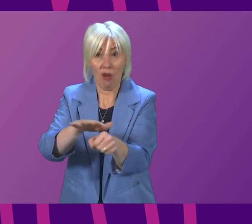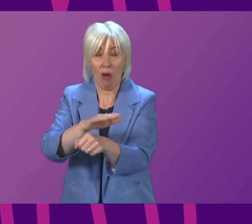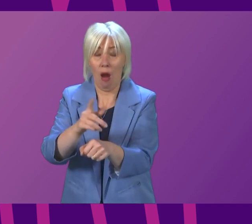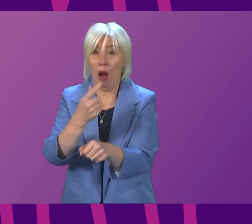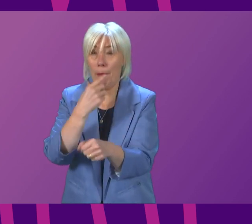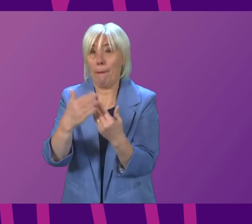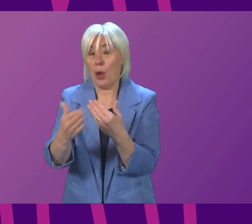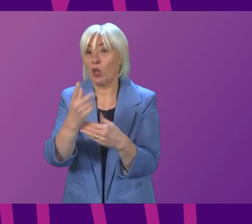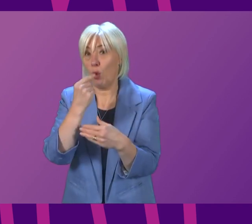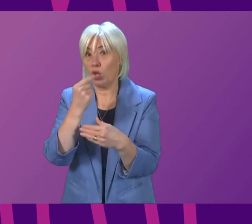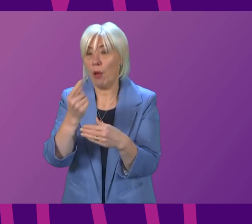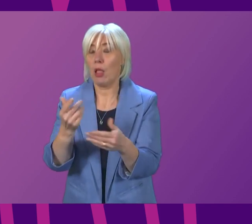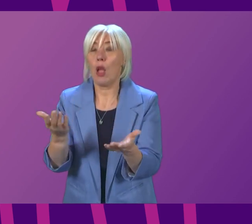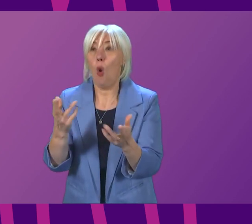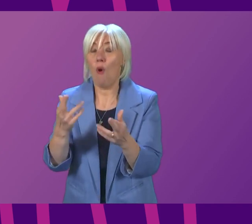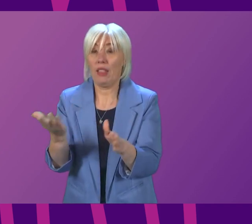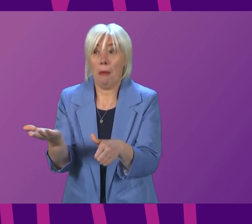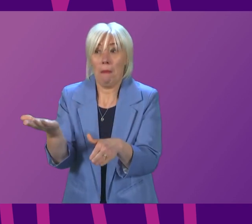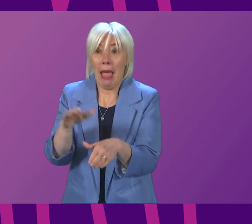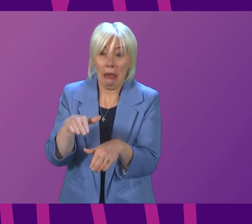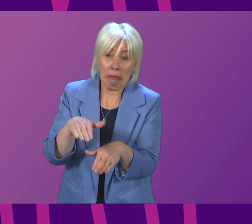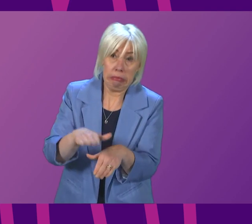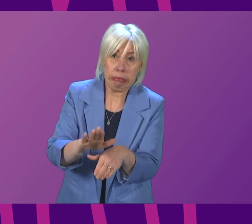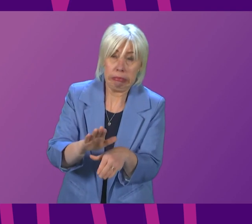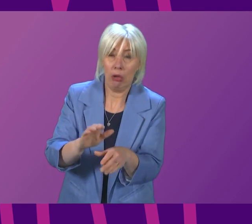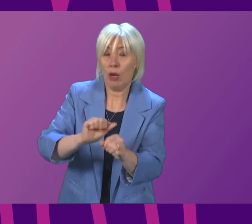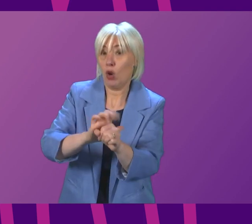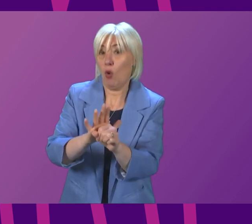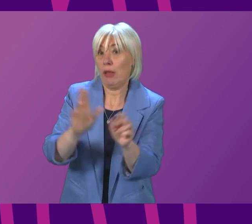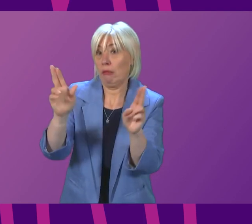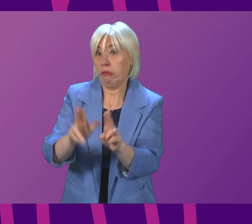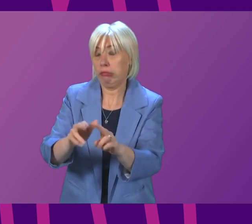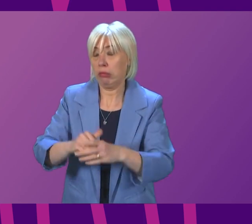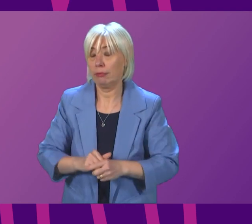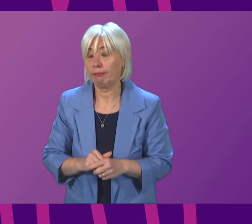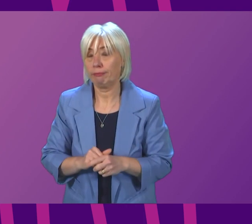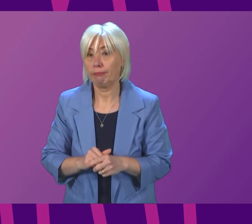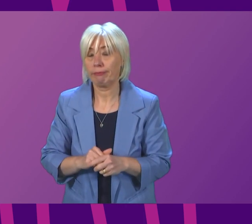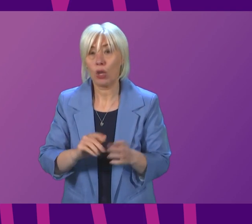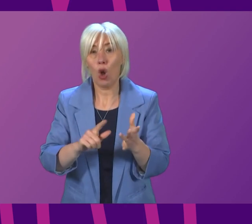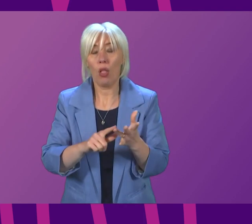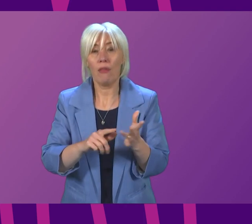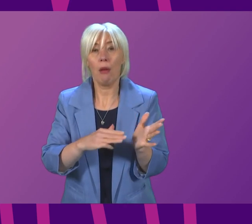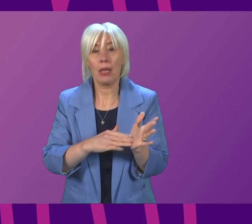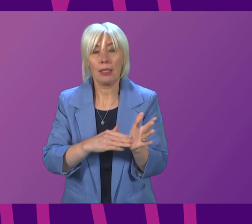hopefully does as we come out of the omicron wave.